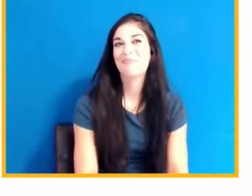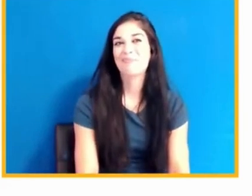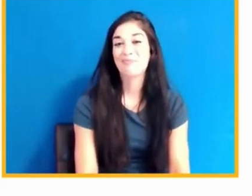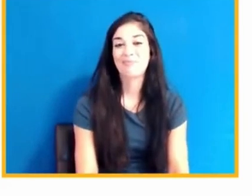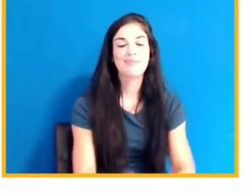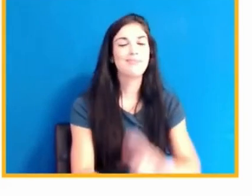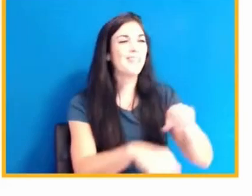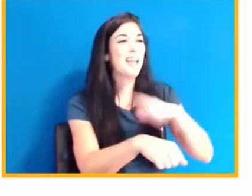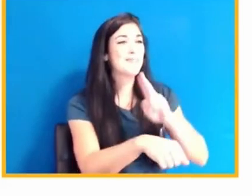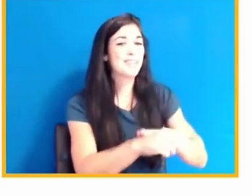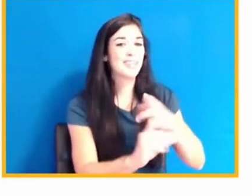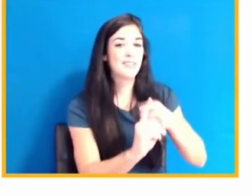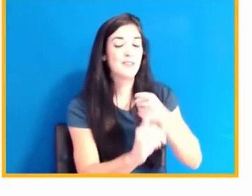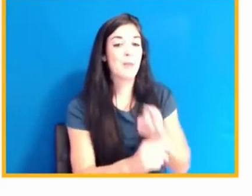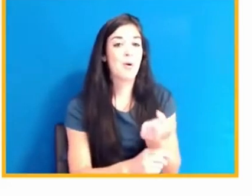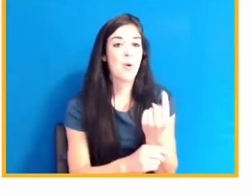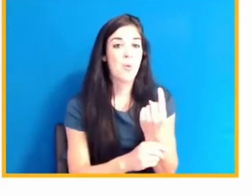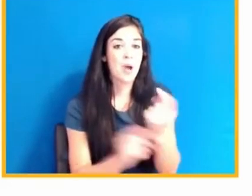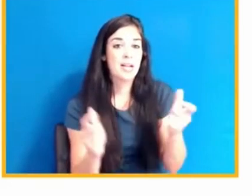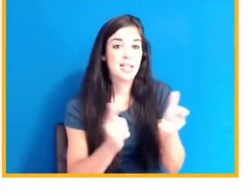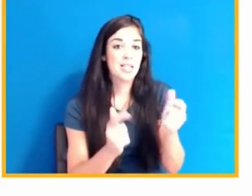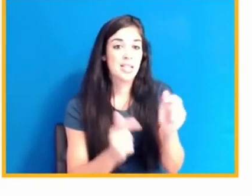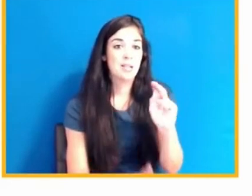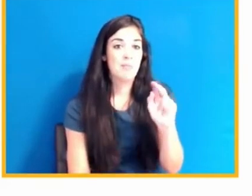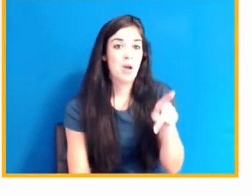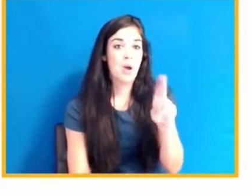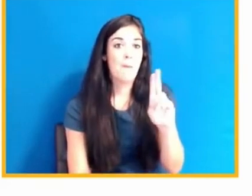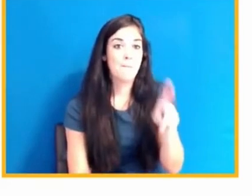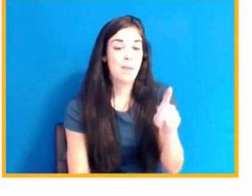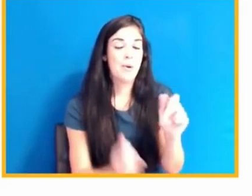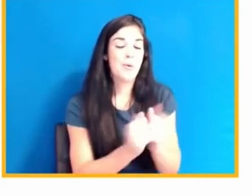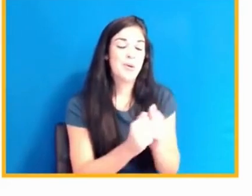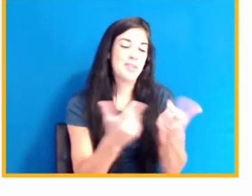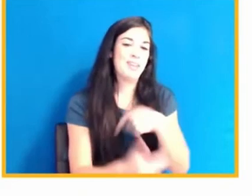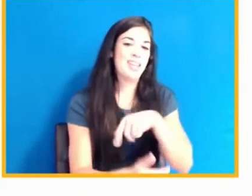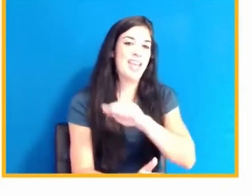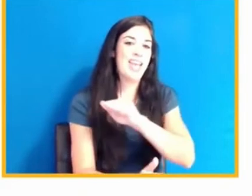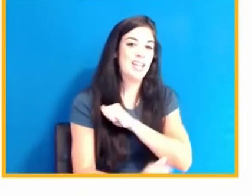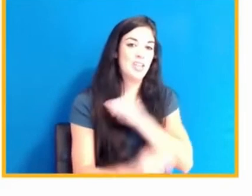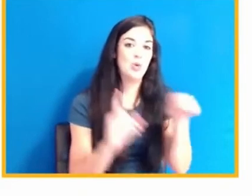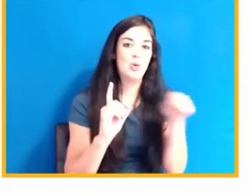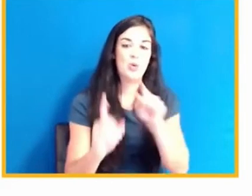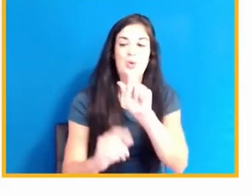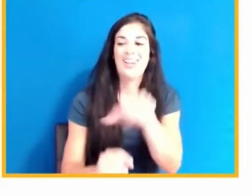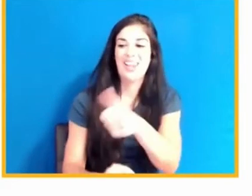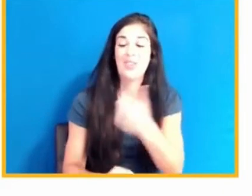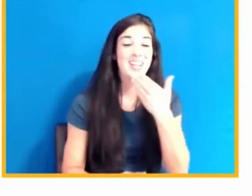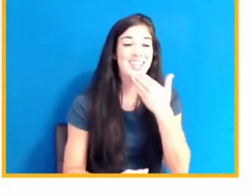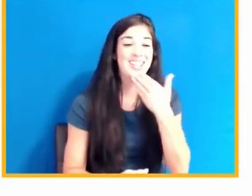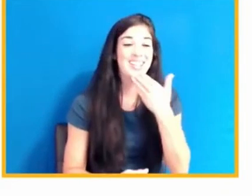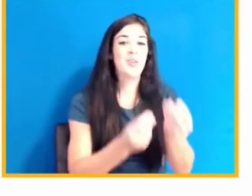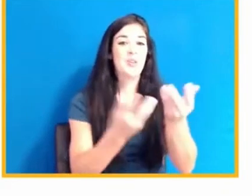[Zeke] Absolutely. From one small pup with a big attitude to another. Thank you so much Kendi for